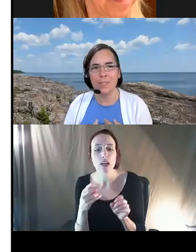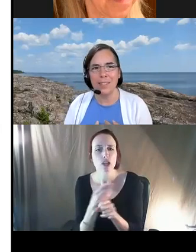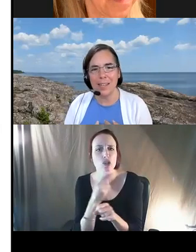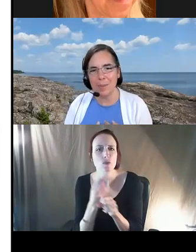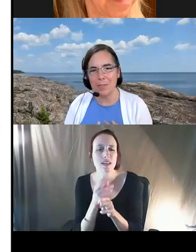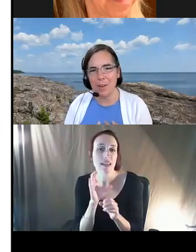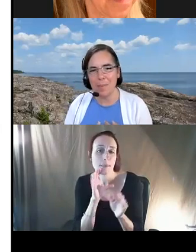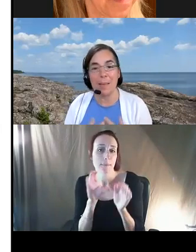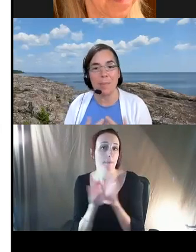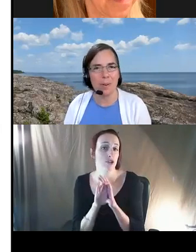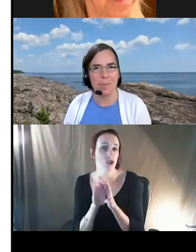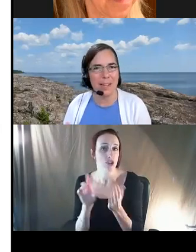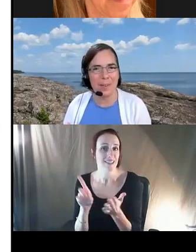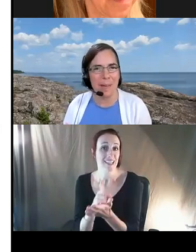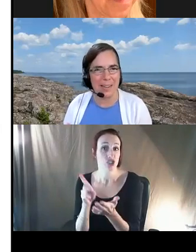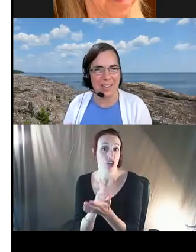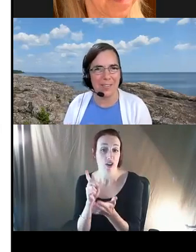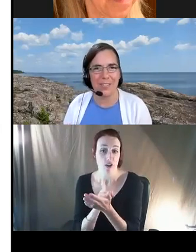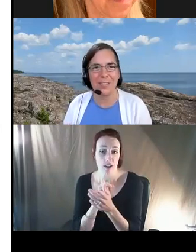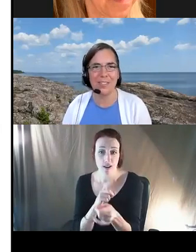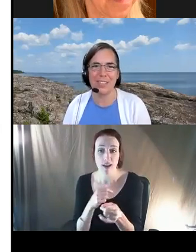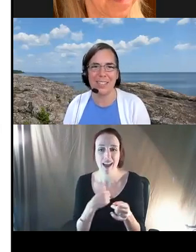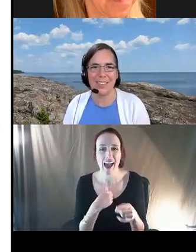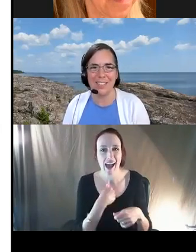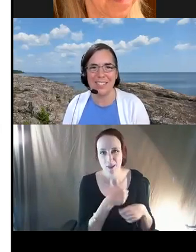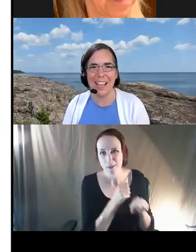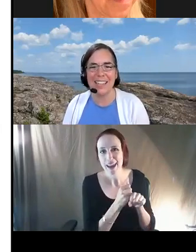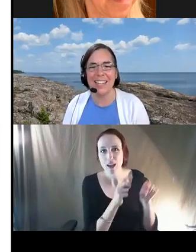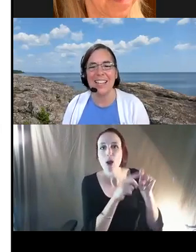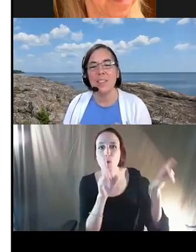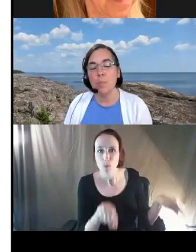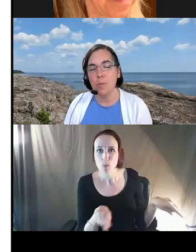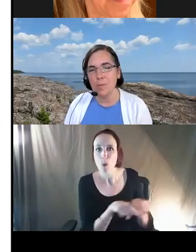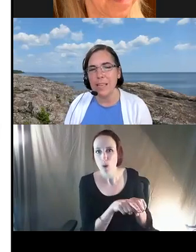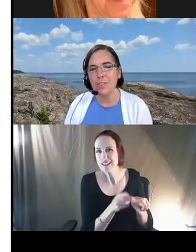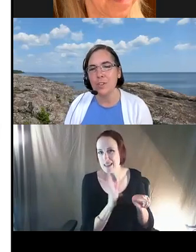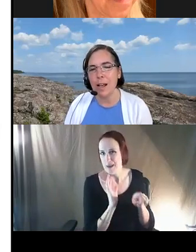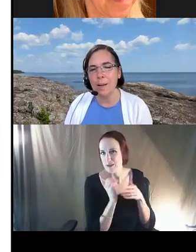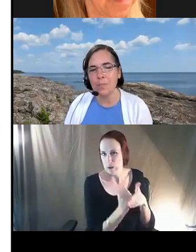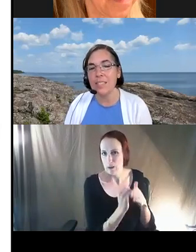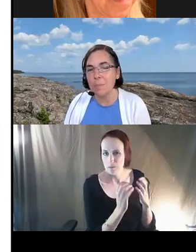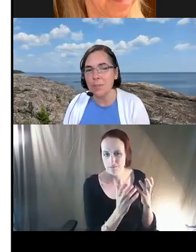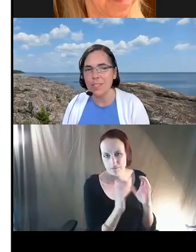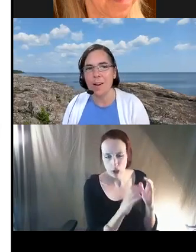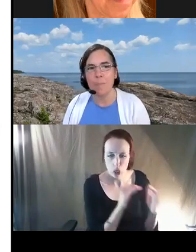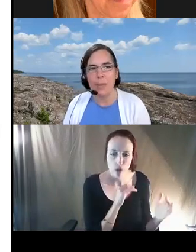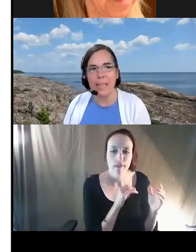Personally coming from a board maker background, for those who have used it, the symbols are baked